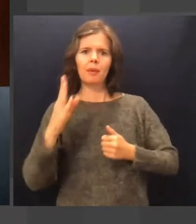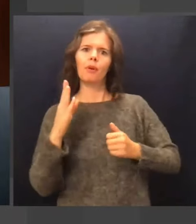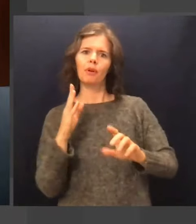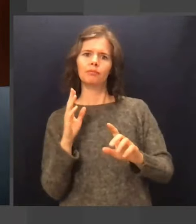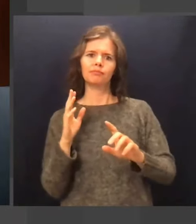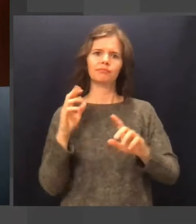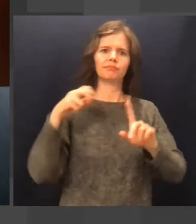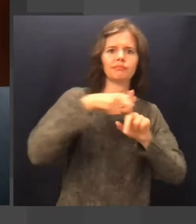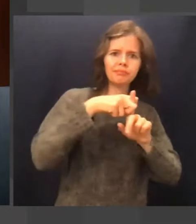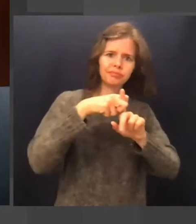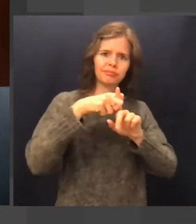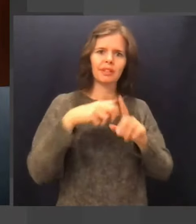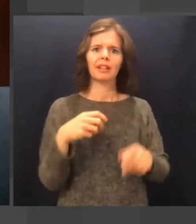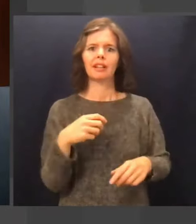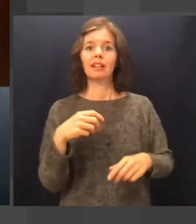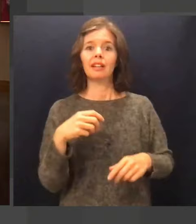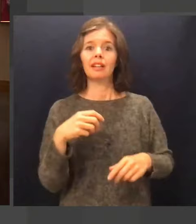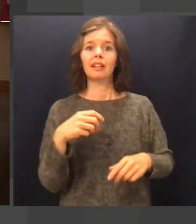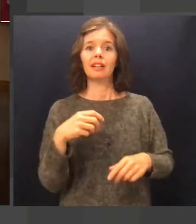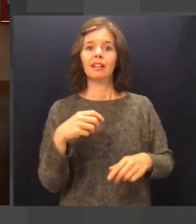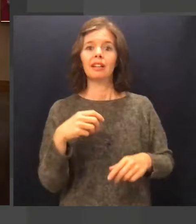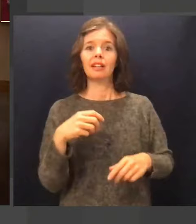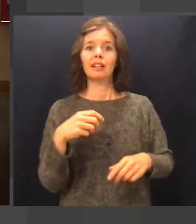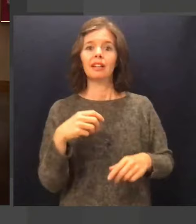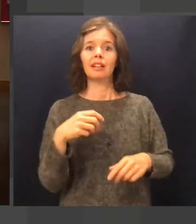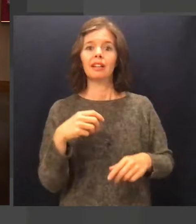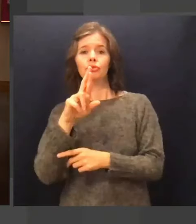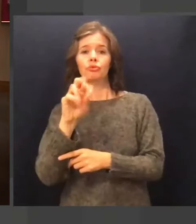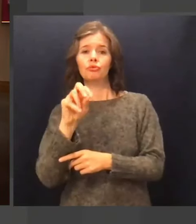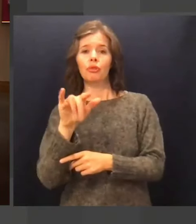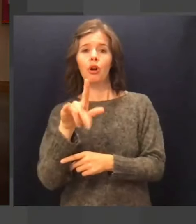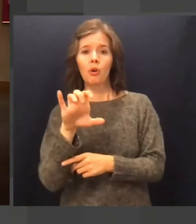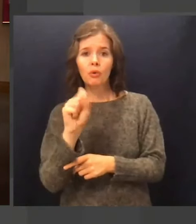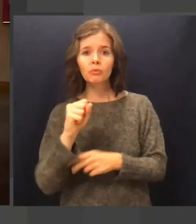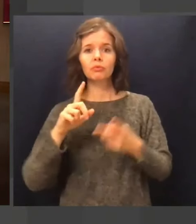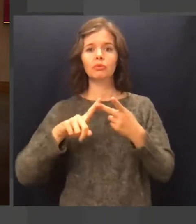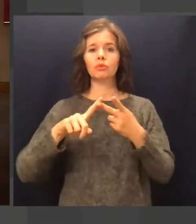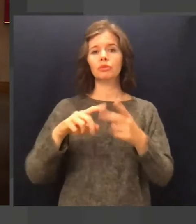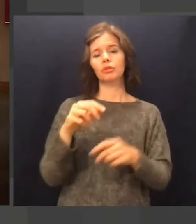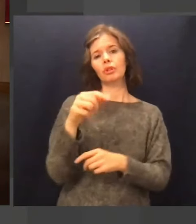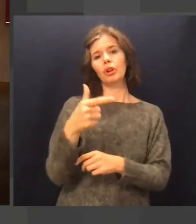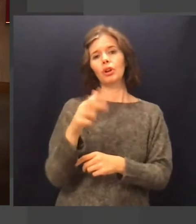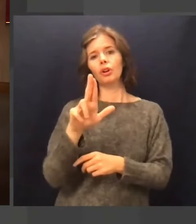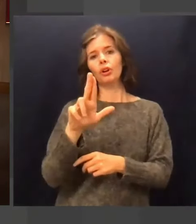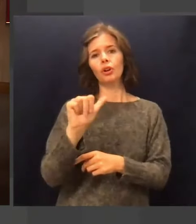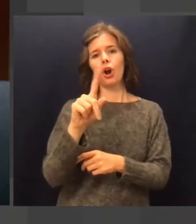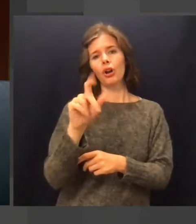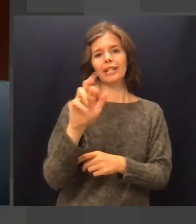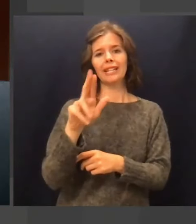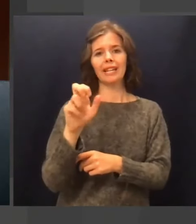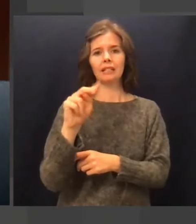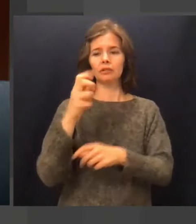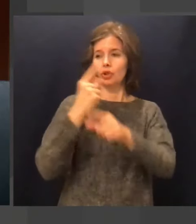FIGHT THE DRONES AND THE GUARDIANSES AND AND THEY ARE